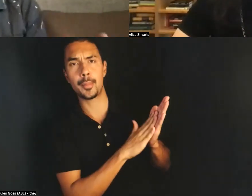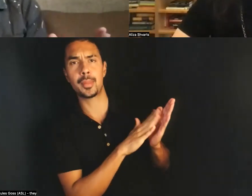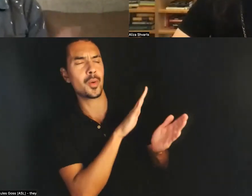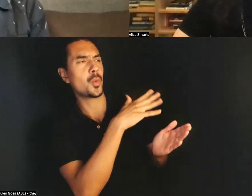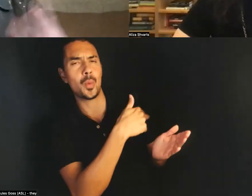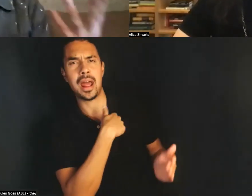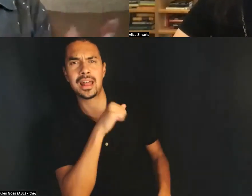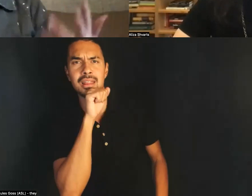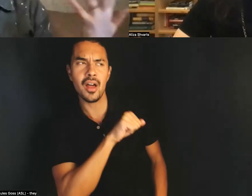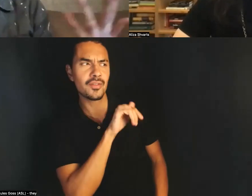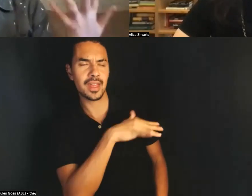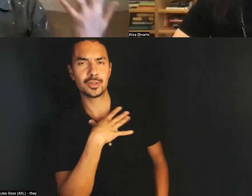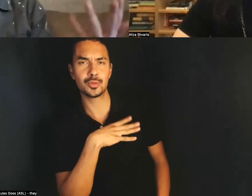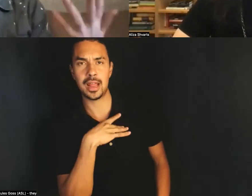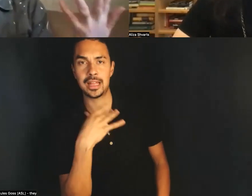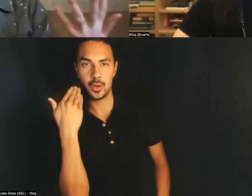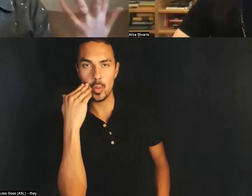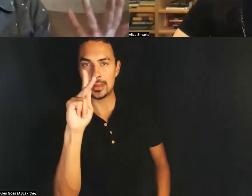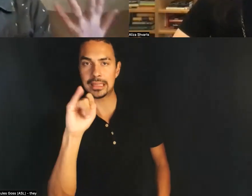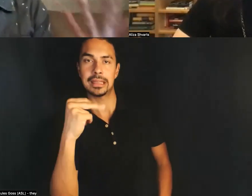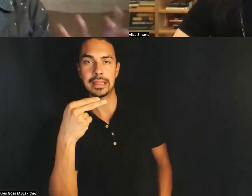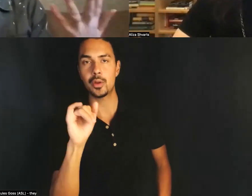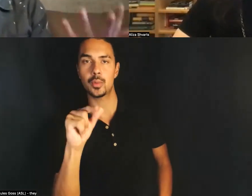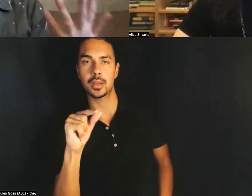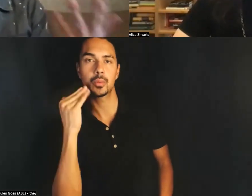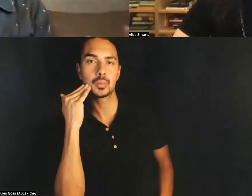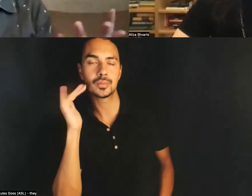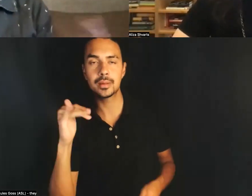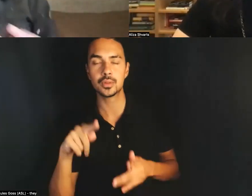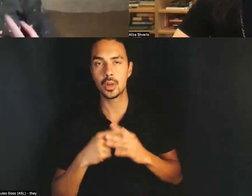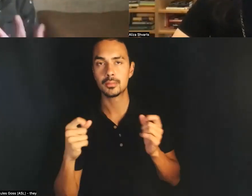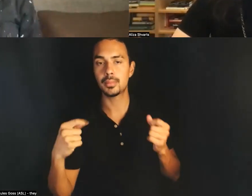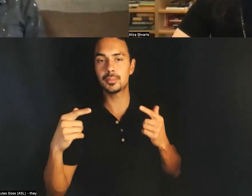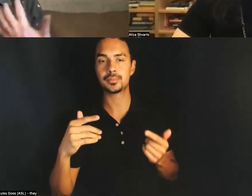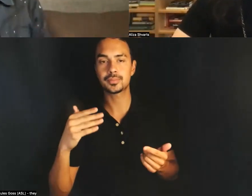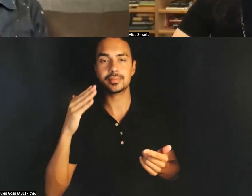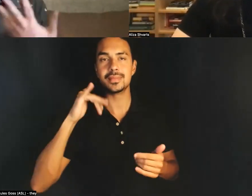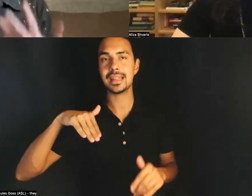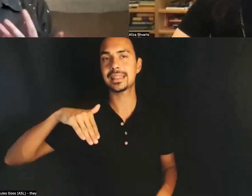usually are like, oh my God! You are wearing Keith Herring. I have had it since